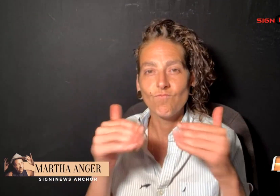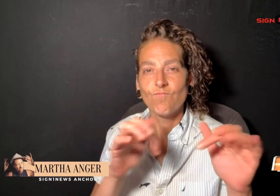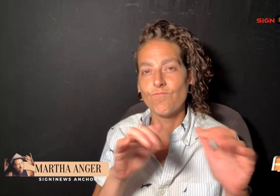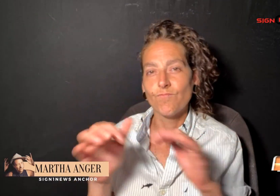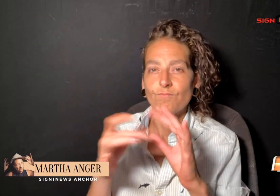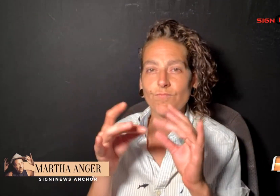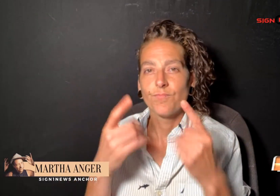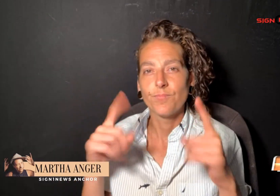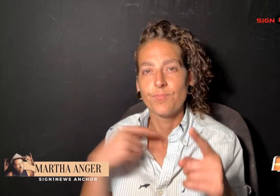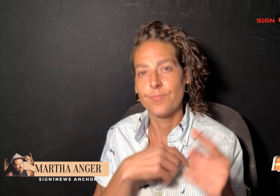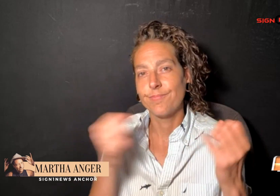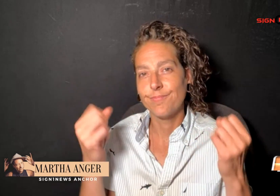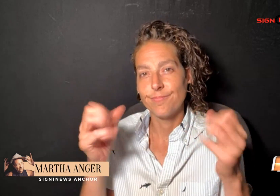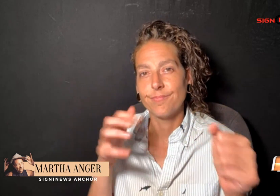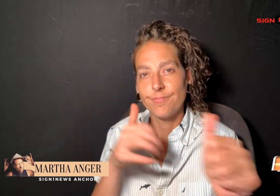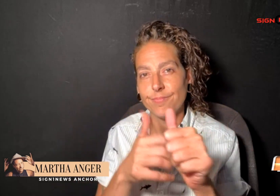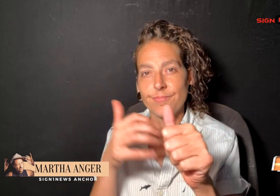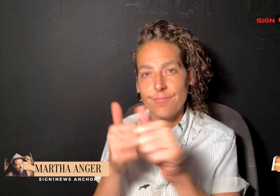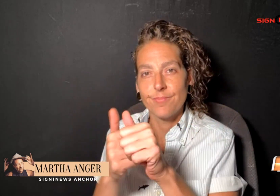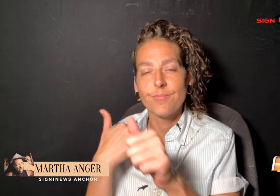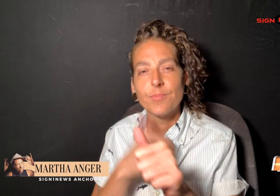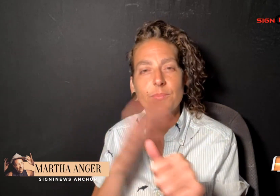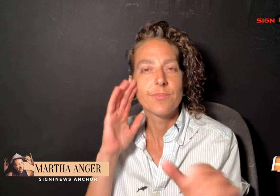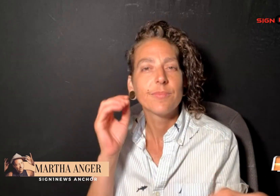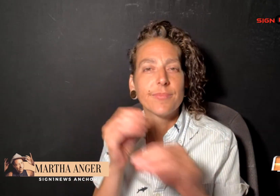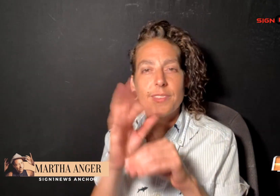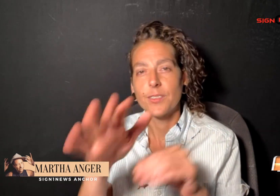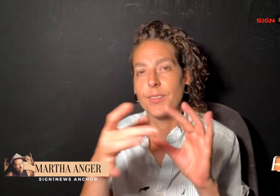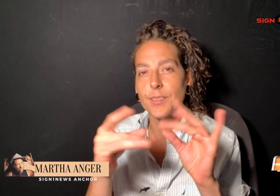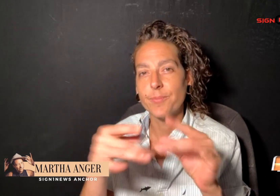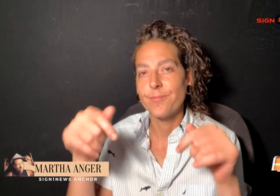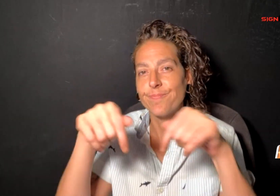If you post an interesting comment about this update, we may add it at the bottom of the screen.